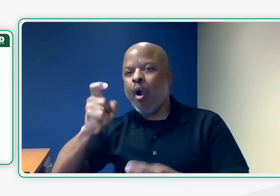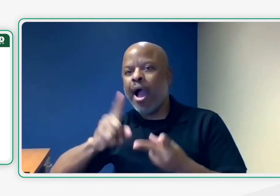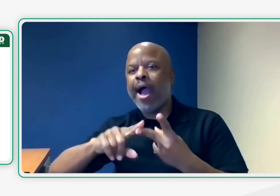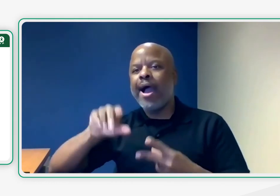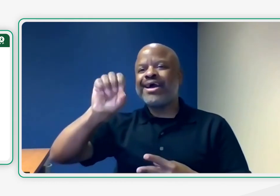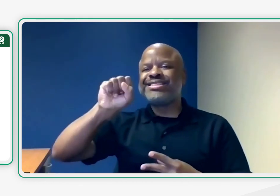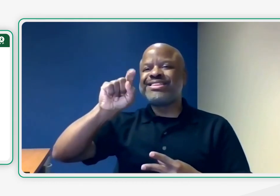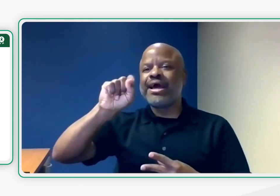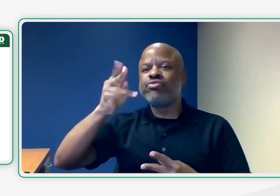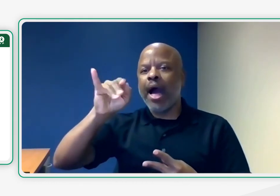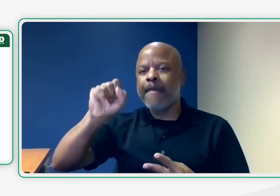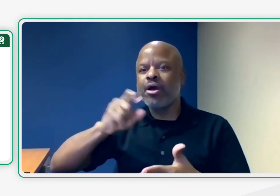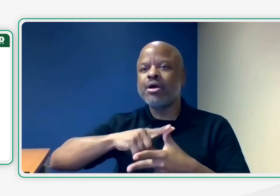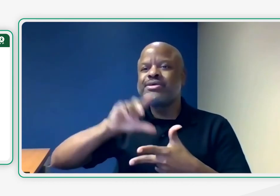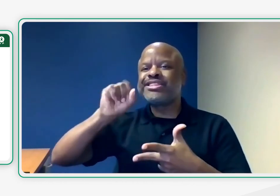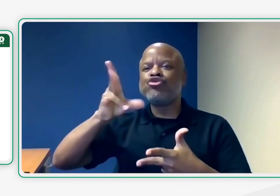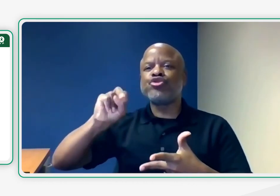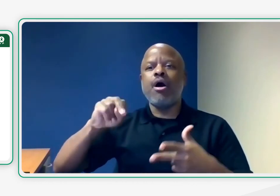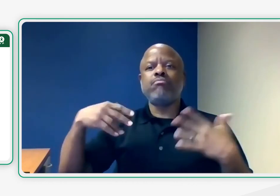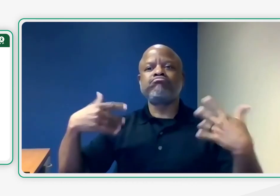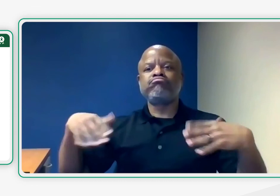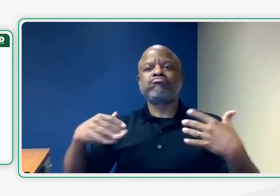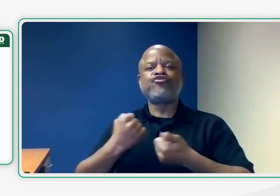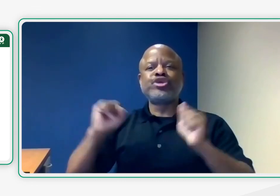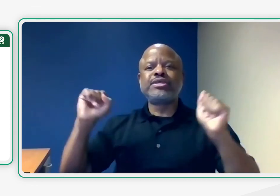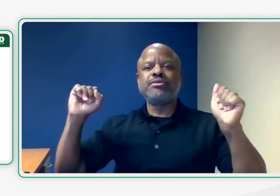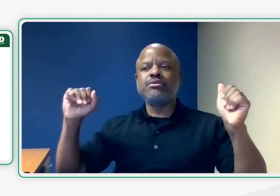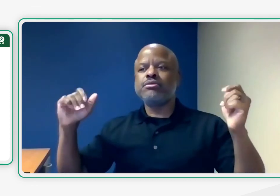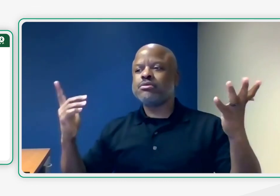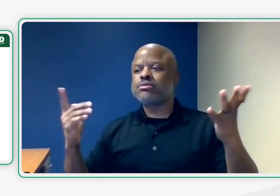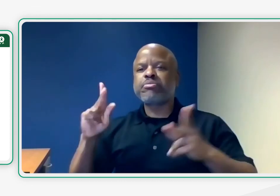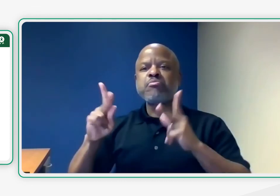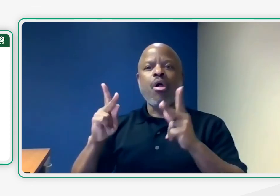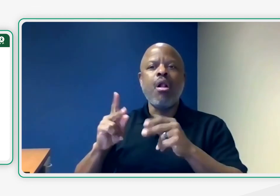the US Virgin Islands, and St. Croix, and St. Kitts, and all of